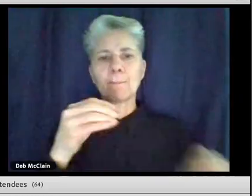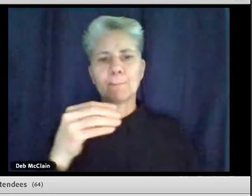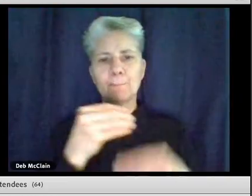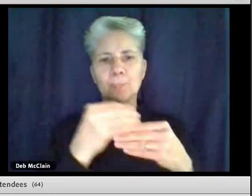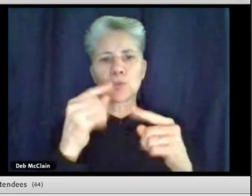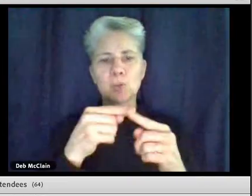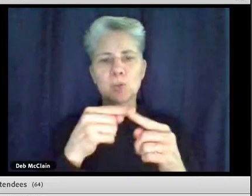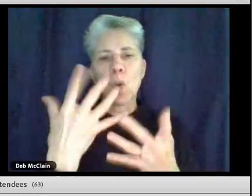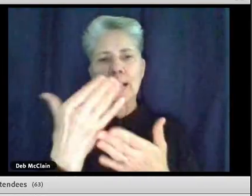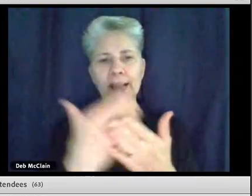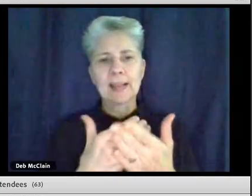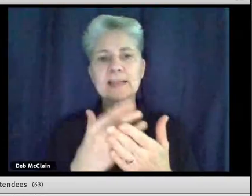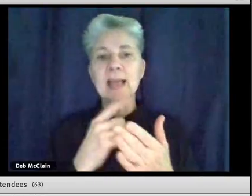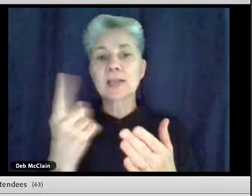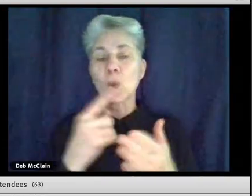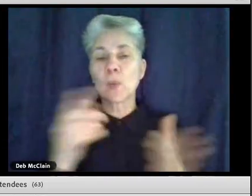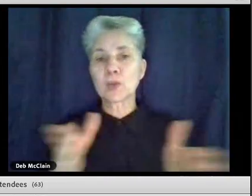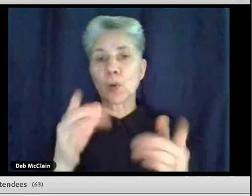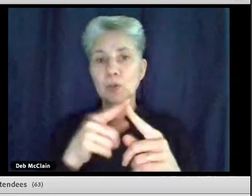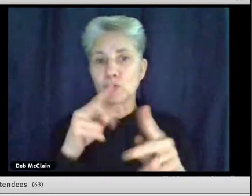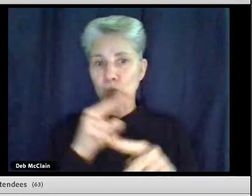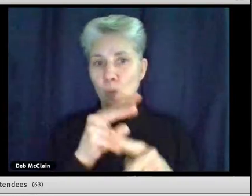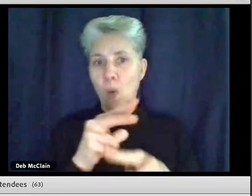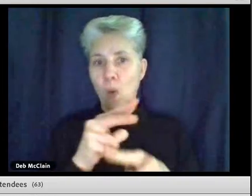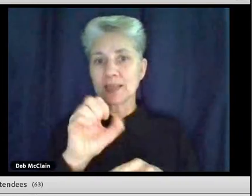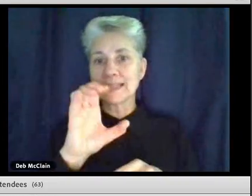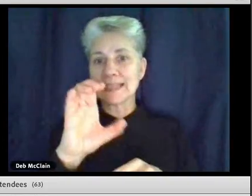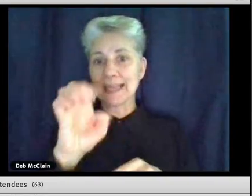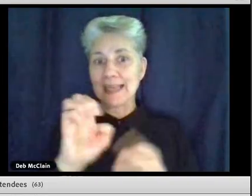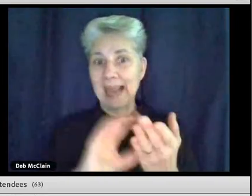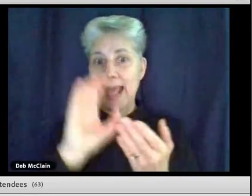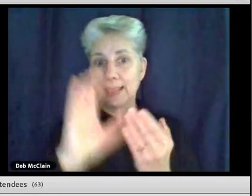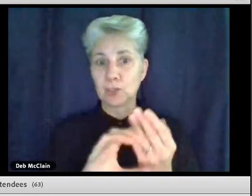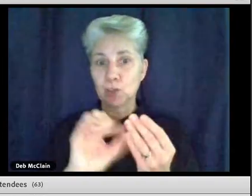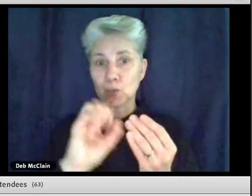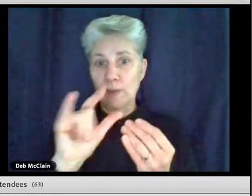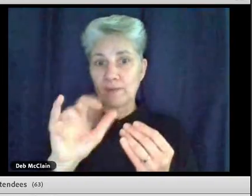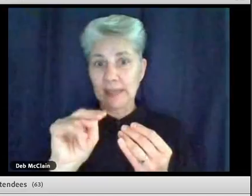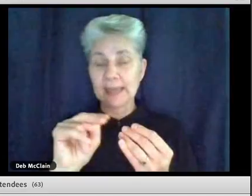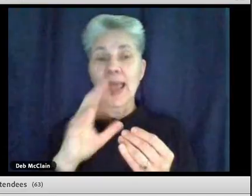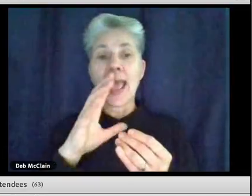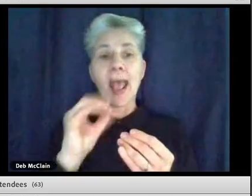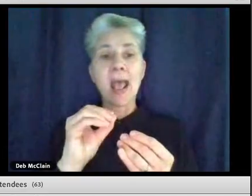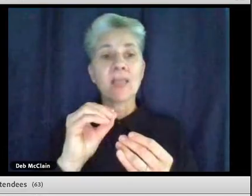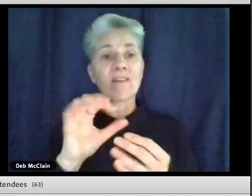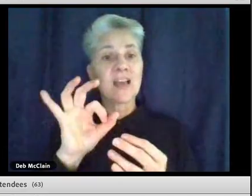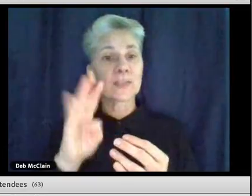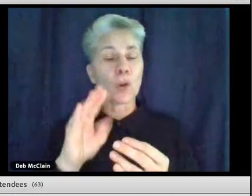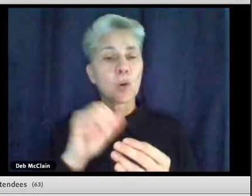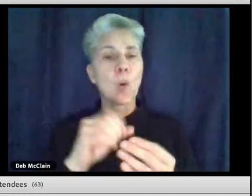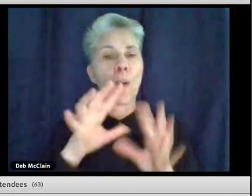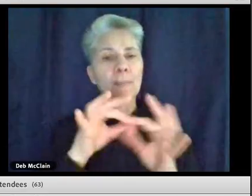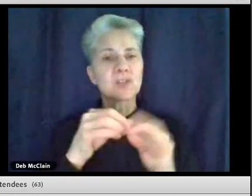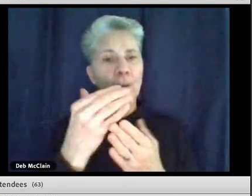on the SWFLN C.E. calendar, the SWFLN Facebook page or your message from the LISTSERV. Thank you, everyone, for attending, and have a great rest of your day.